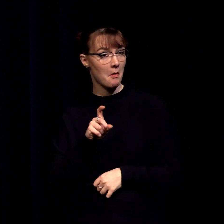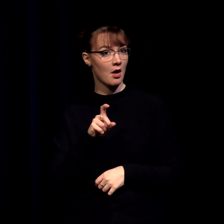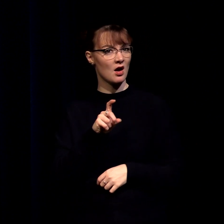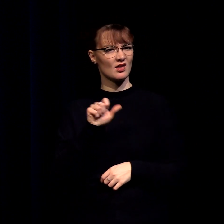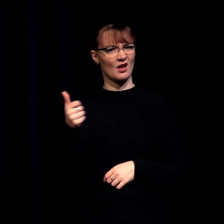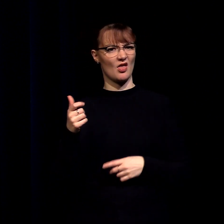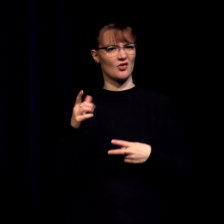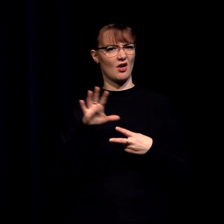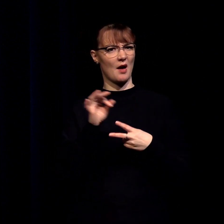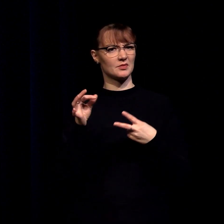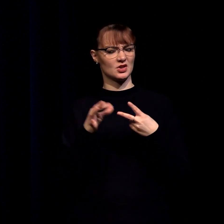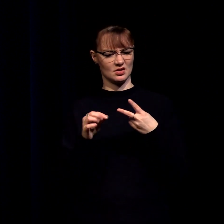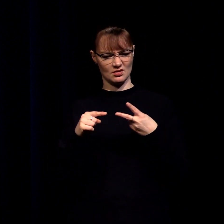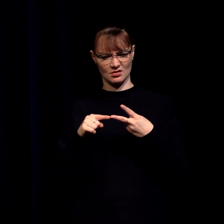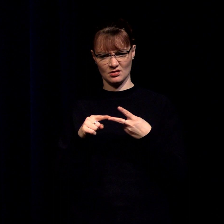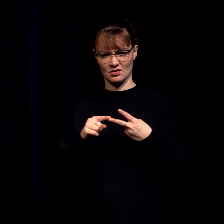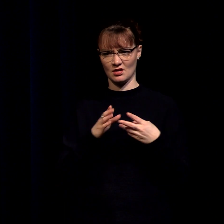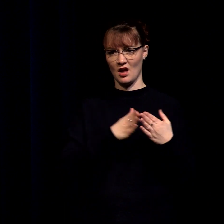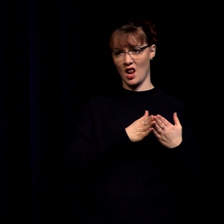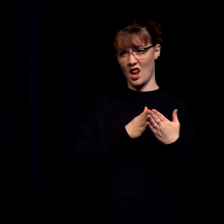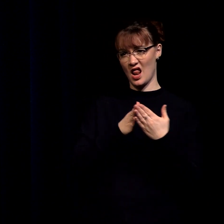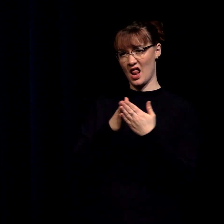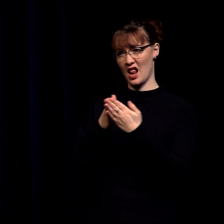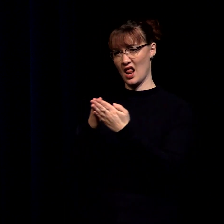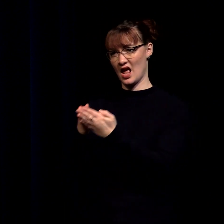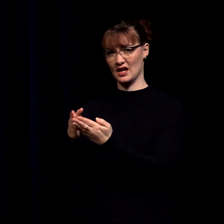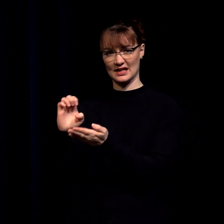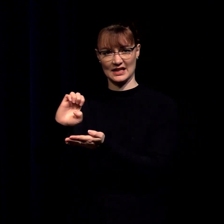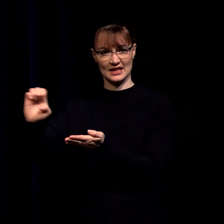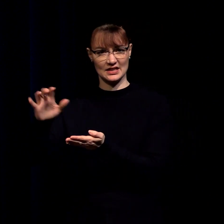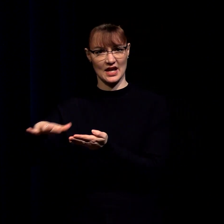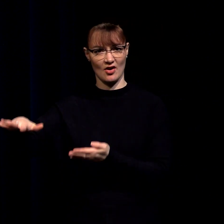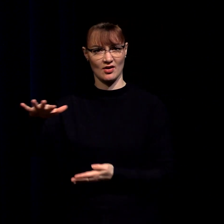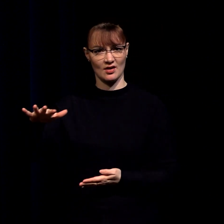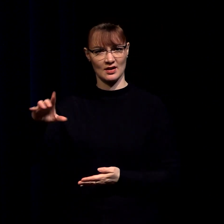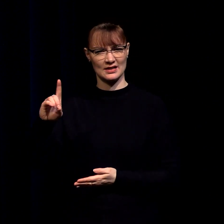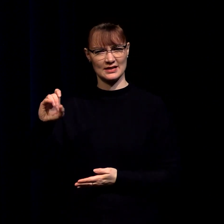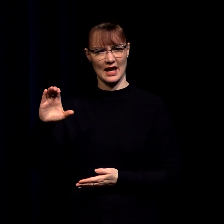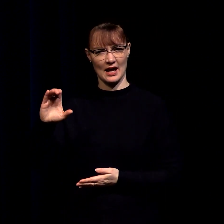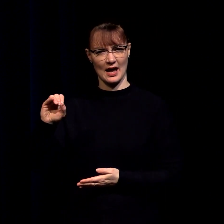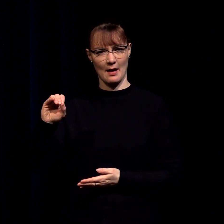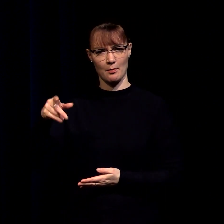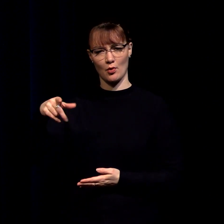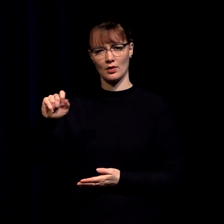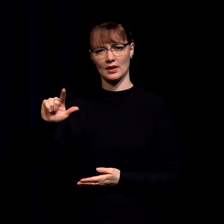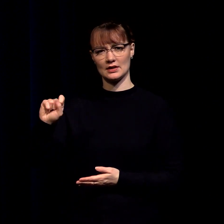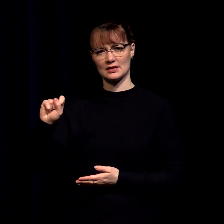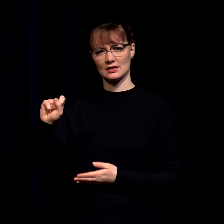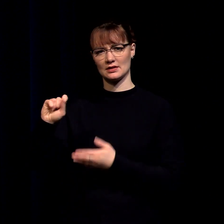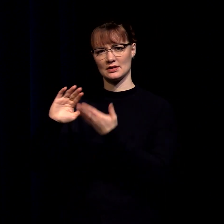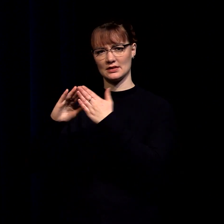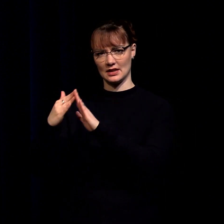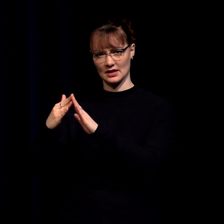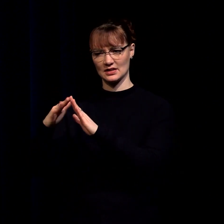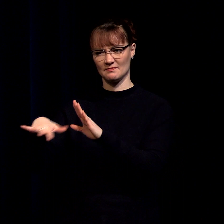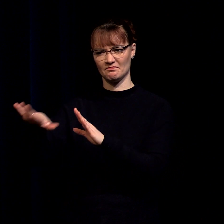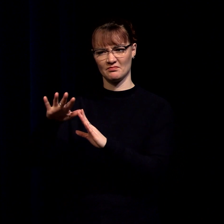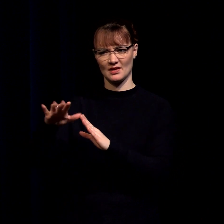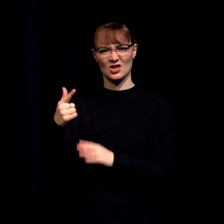the way across the lake, to the eastern side to the Decapolis cities, that heathen land, that land where the peace and the